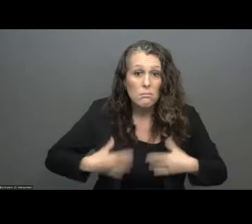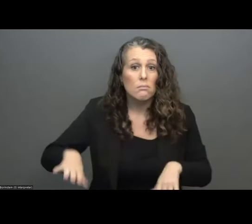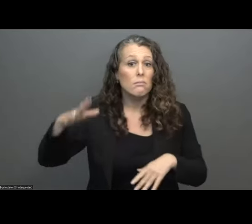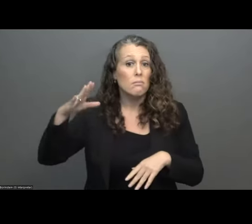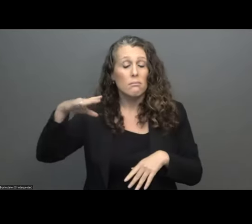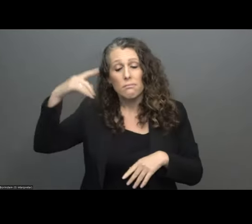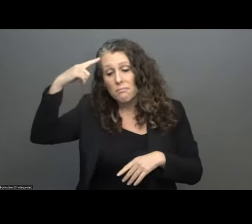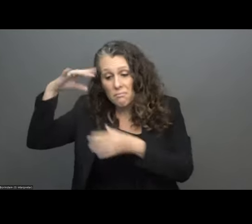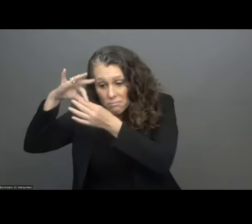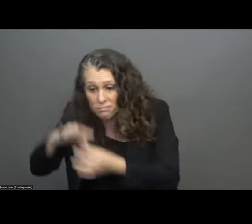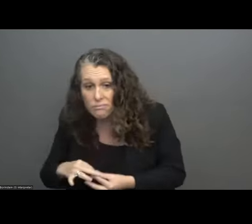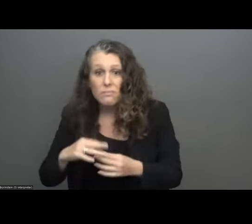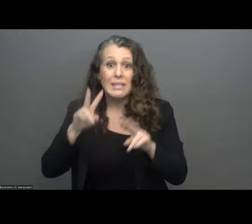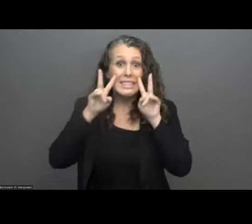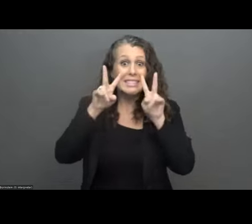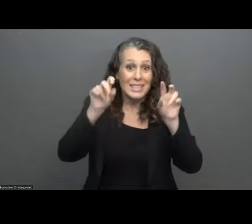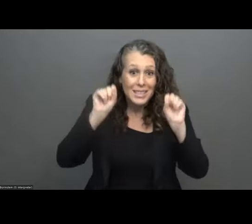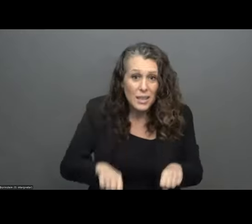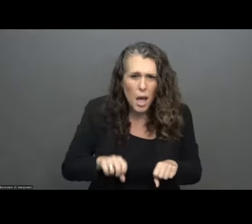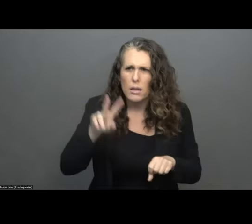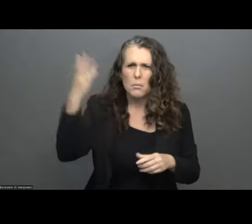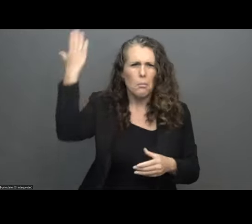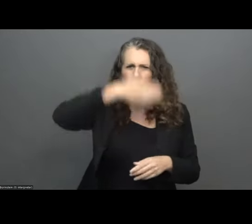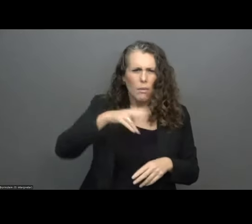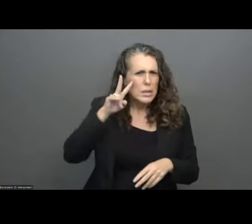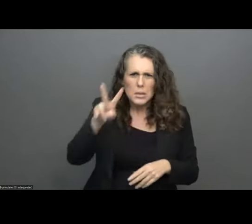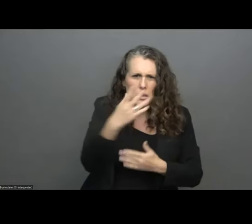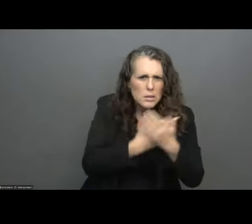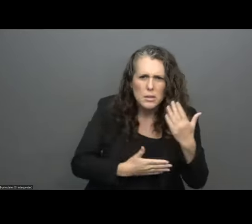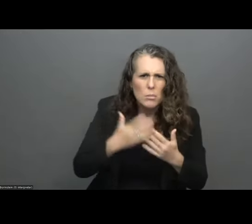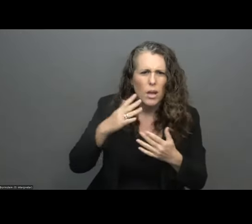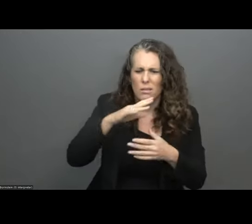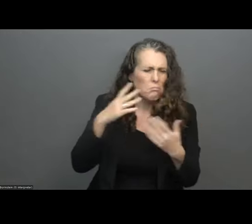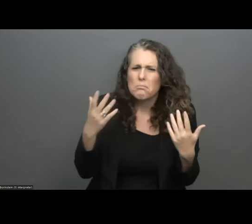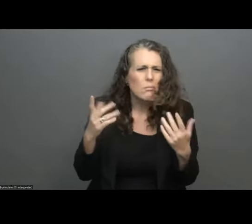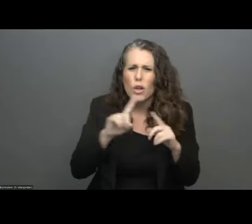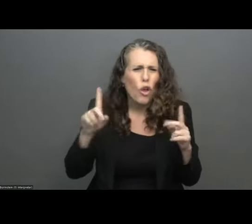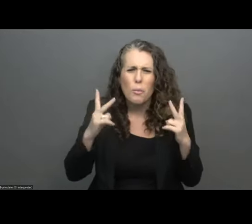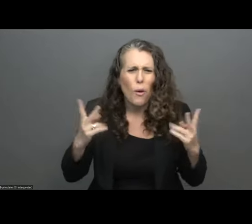09:45:27 We also know that disability inclusion, there is a business case to it. According